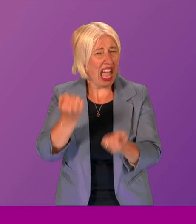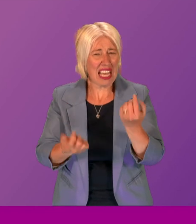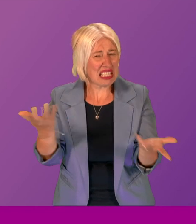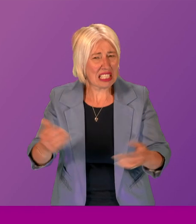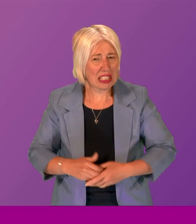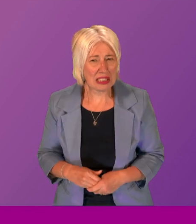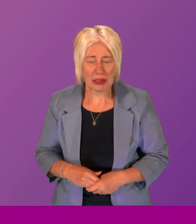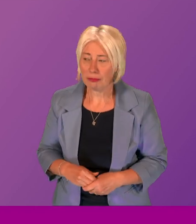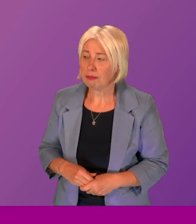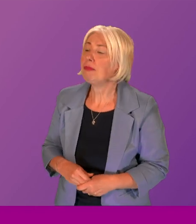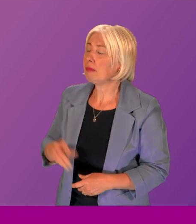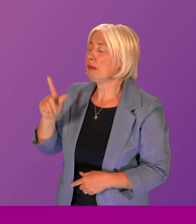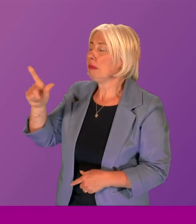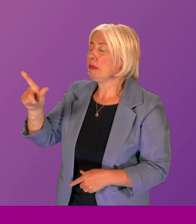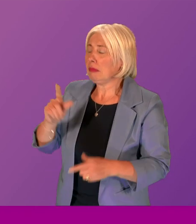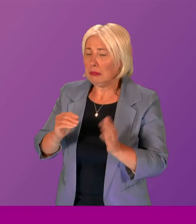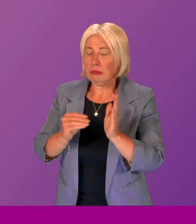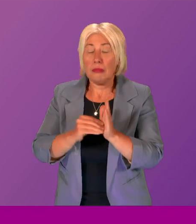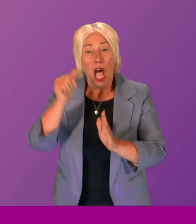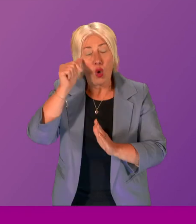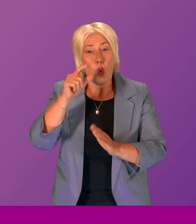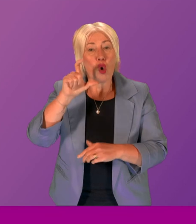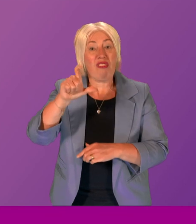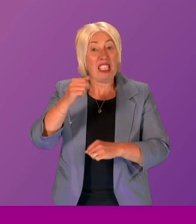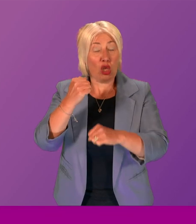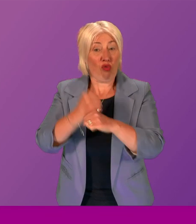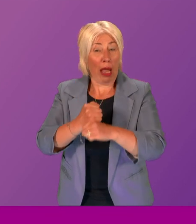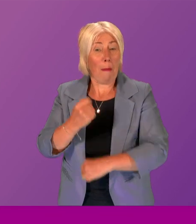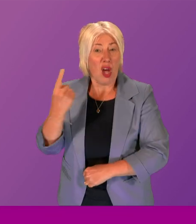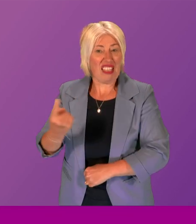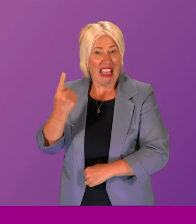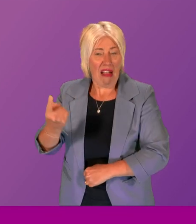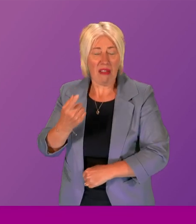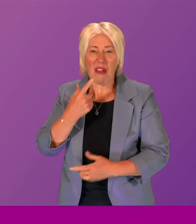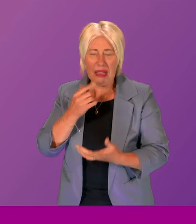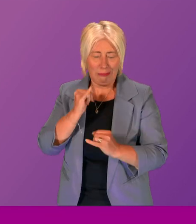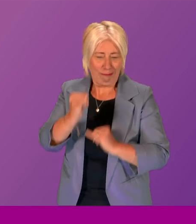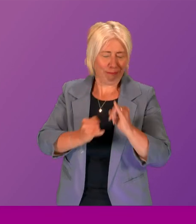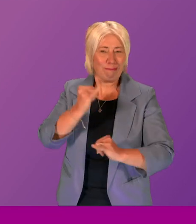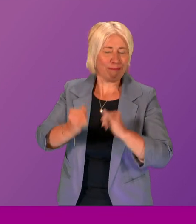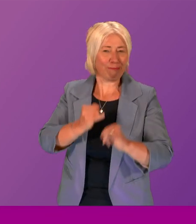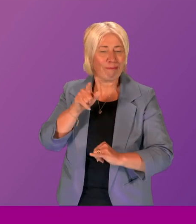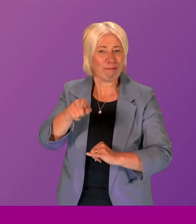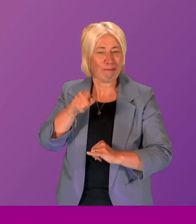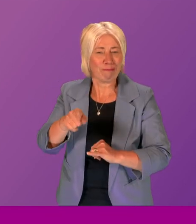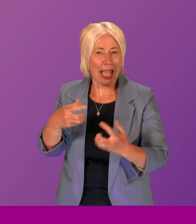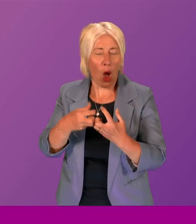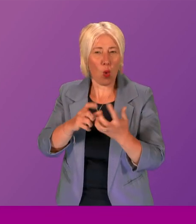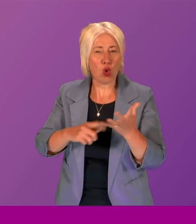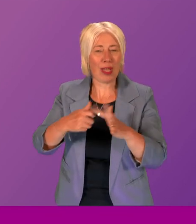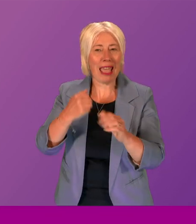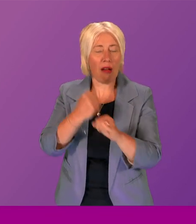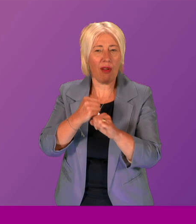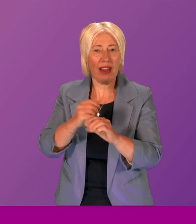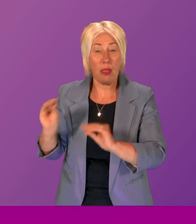I note Christine Grahame’s criticisms of the way in which the UK Government introduced the